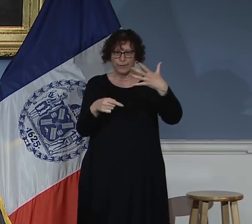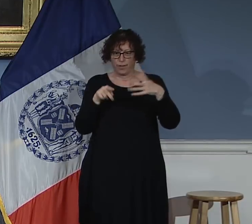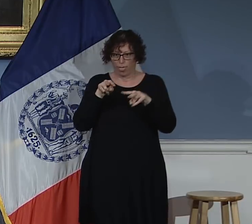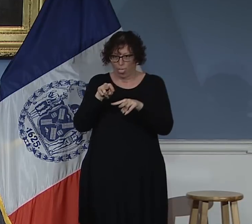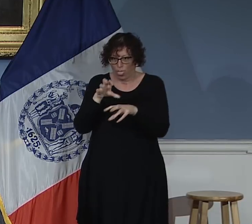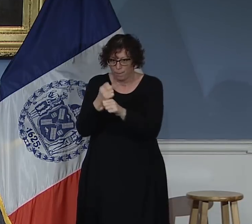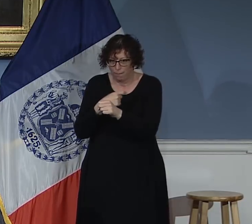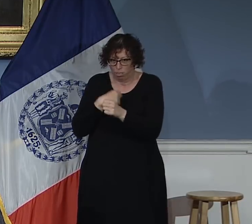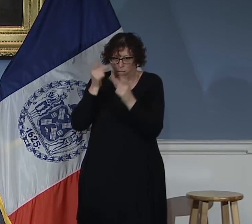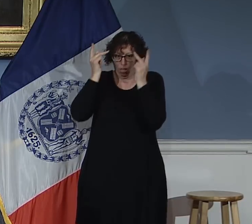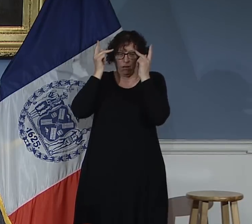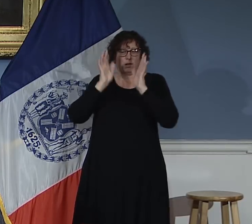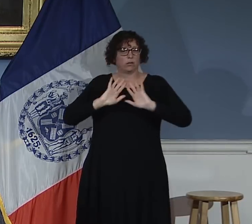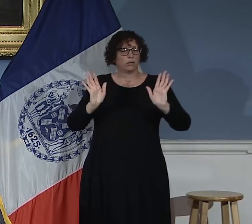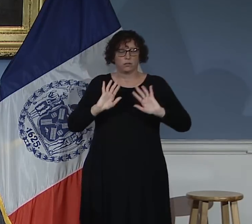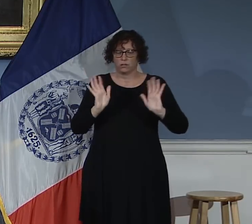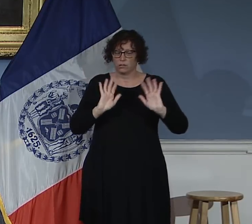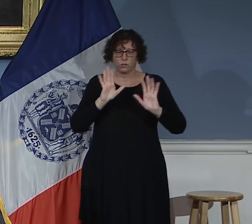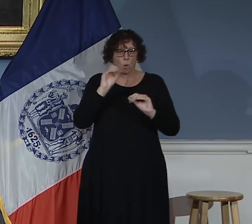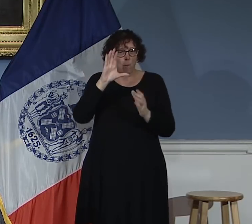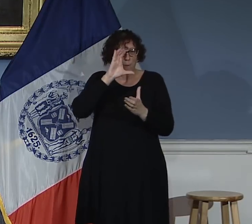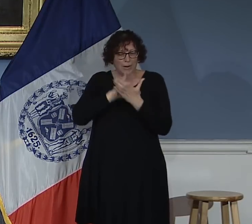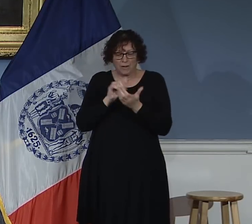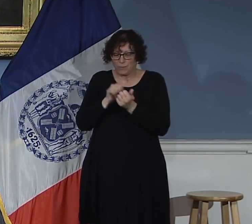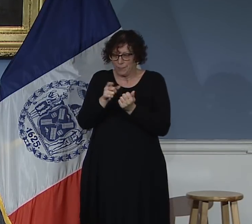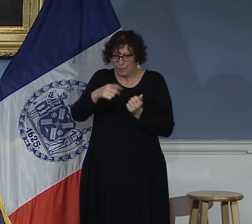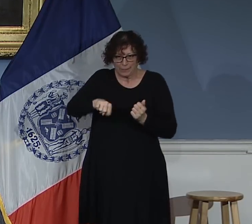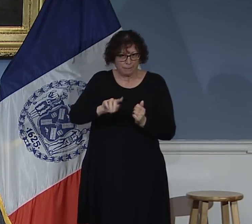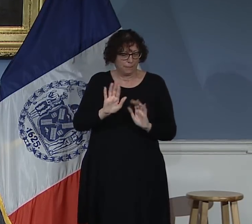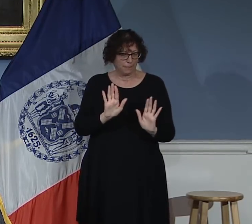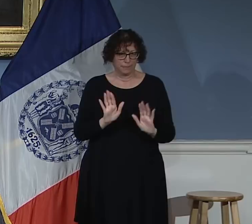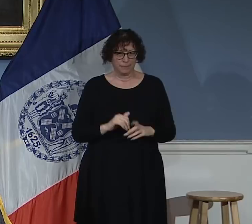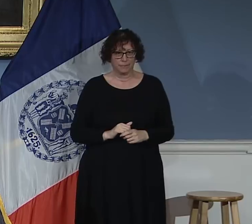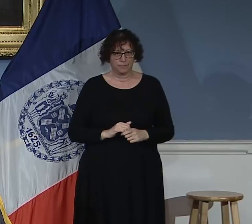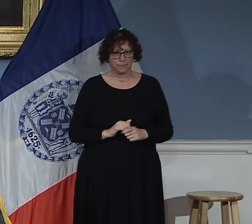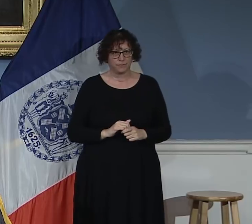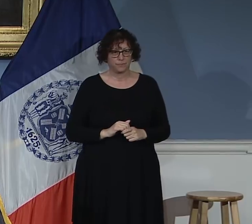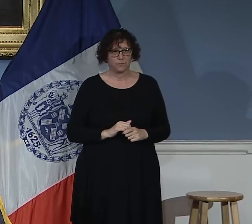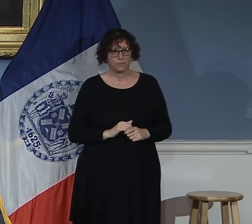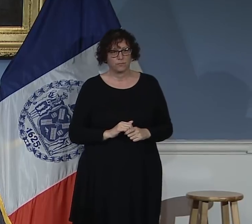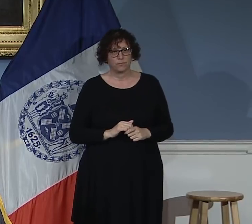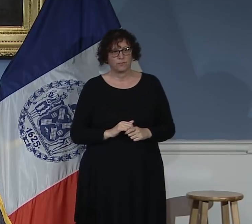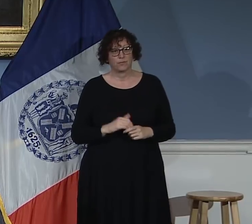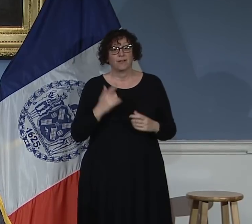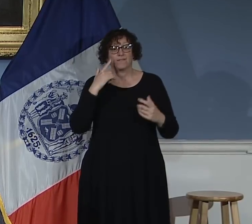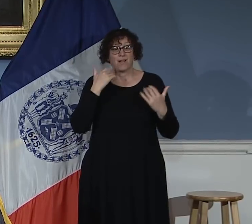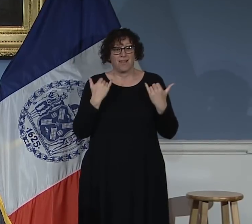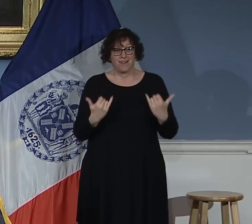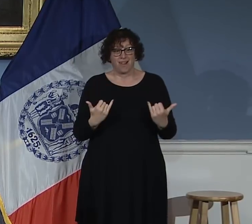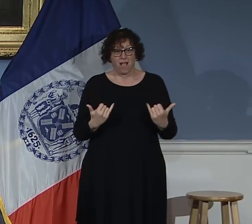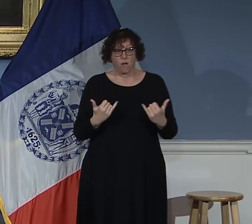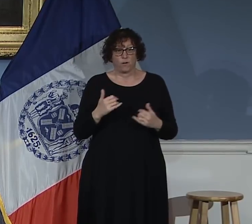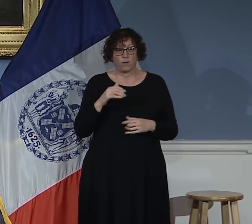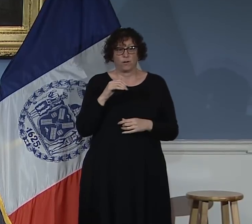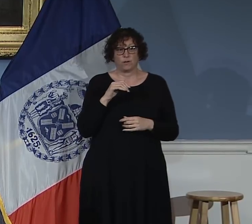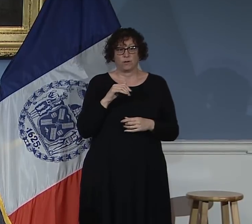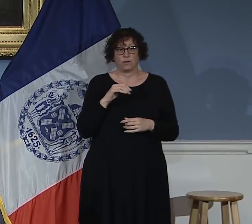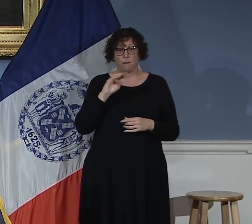CLEARLY THAT FOR THE MONTH OF MARCH WE HAVE THE SUPPLIES THAT WE NEED. THE CITY HAS VERY STRONG RESERVES OF THE KIND OF